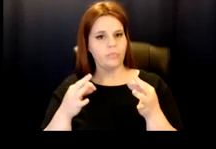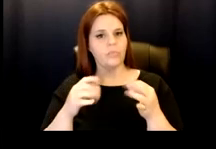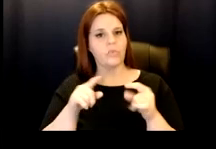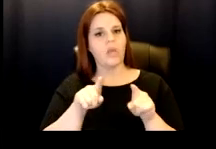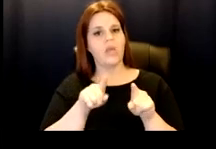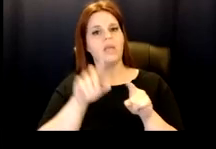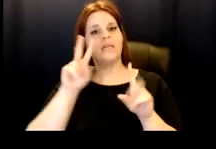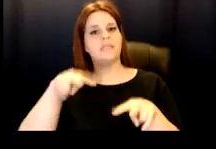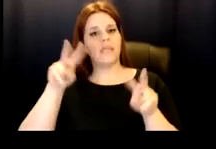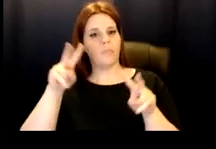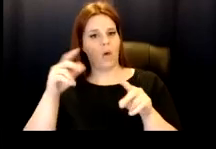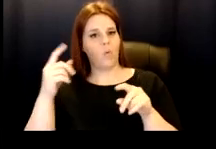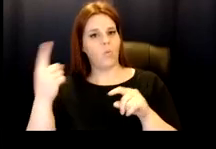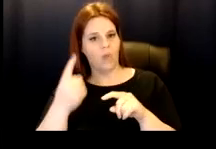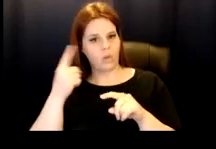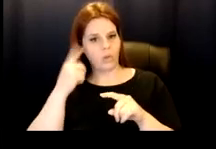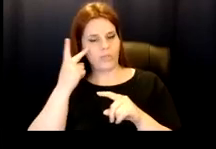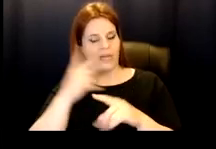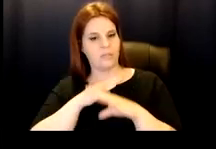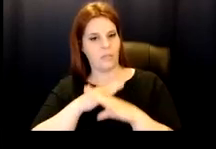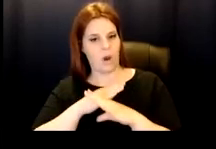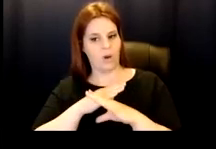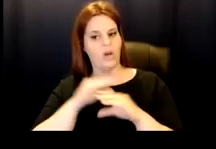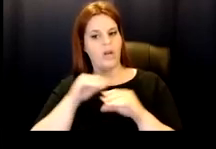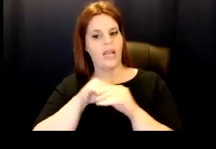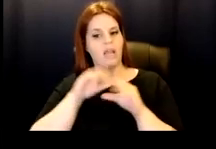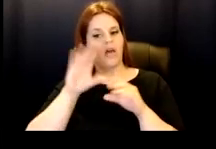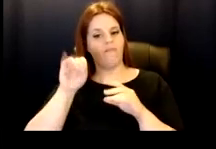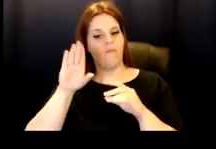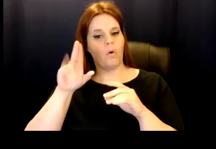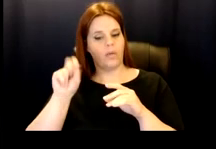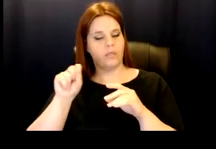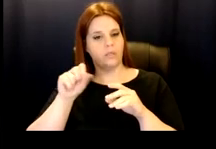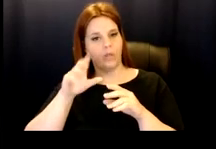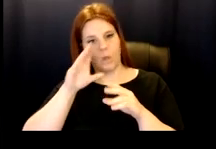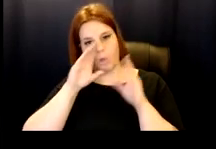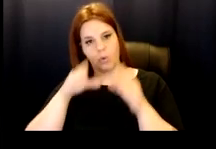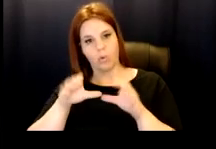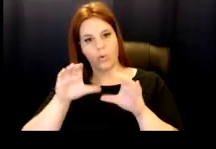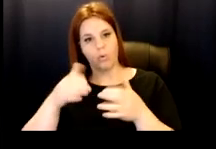by transition age youth and the focus group analyses by Fabian and Deschamps, specifically